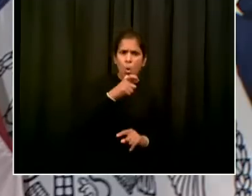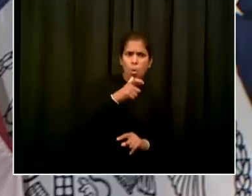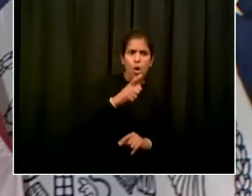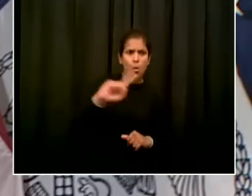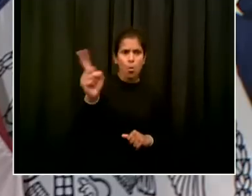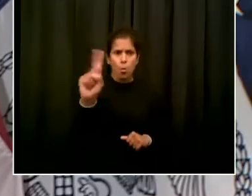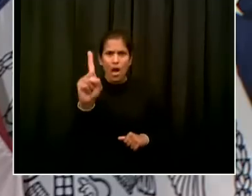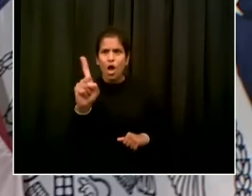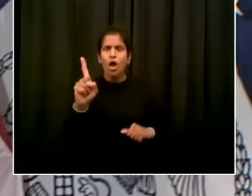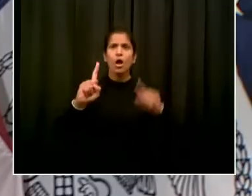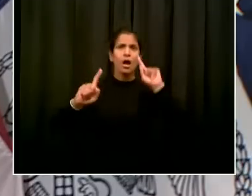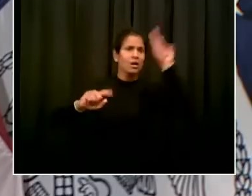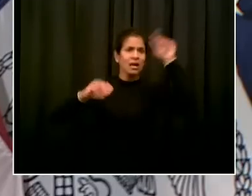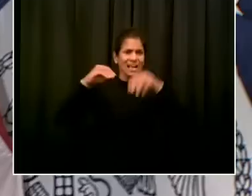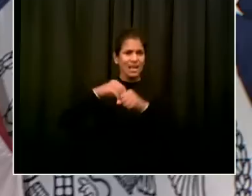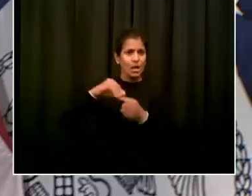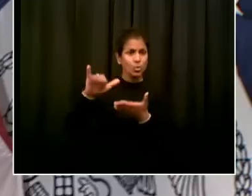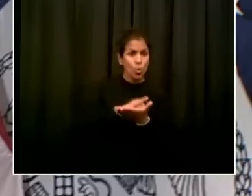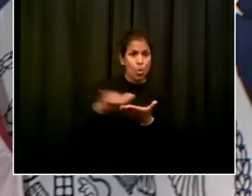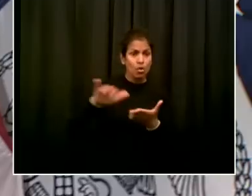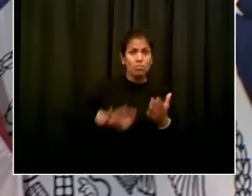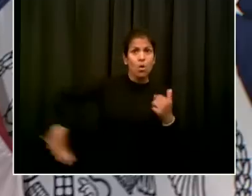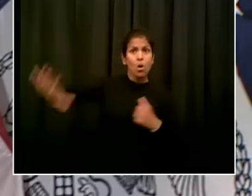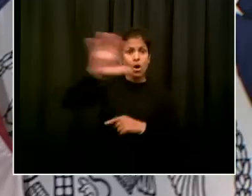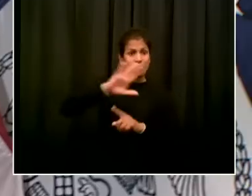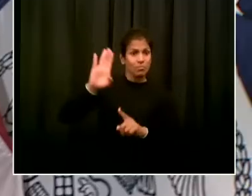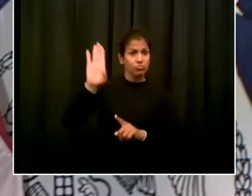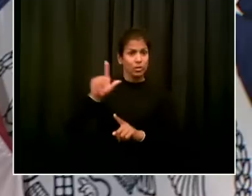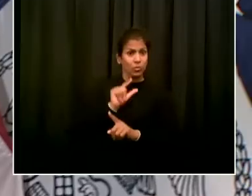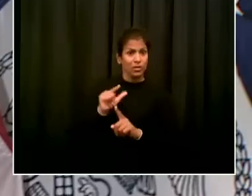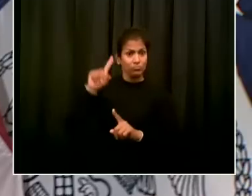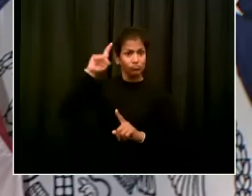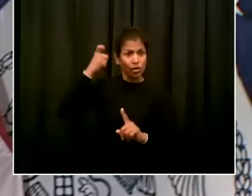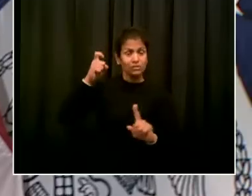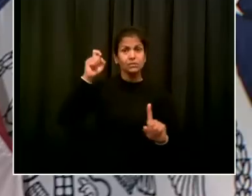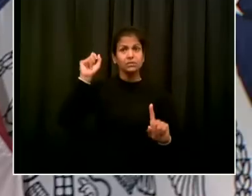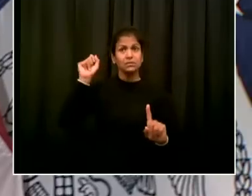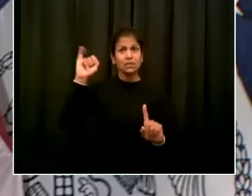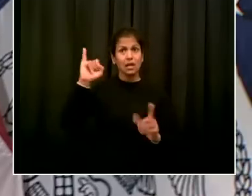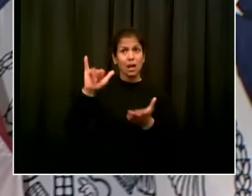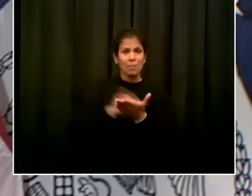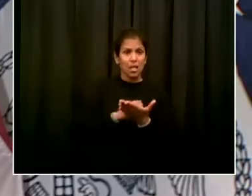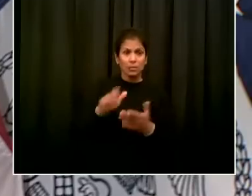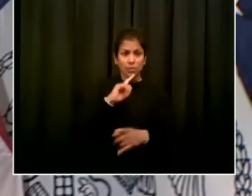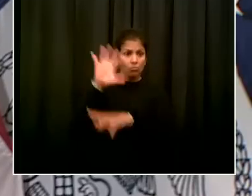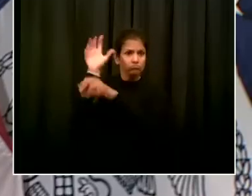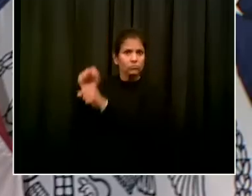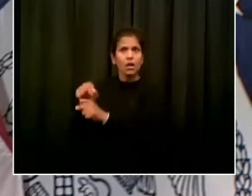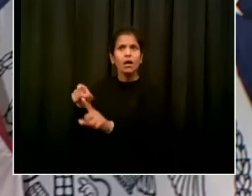IF SOMEONE IS DOING SOMETHING